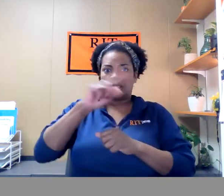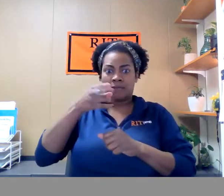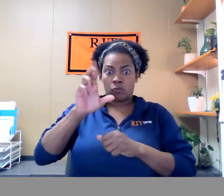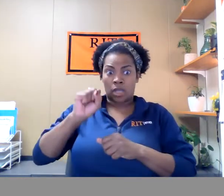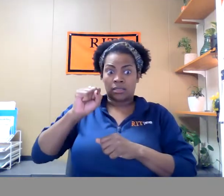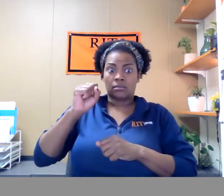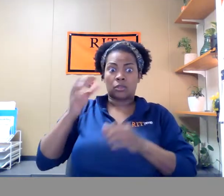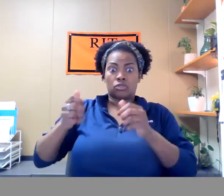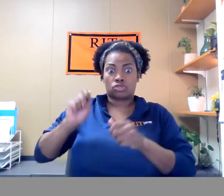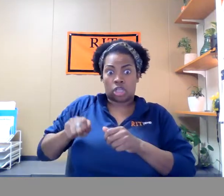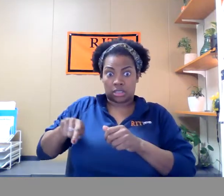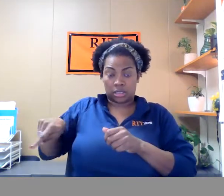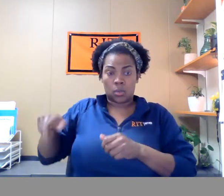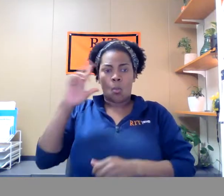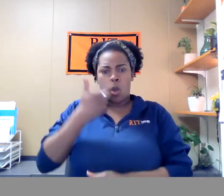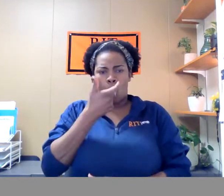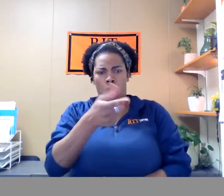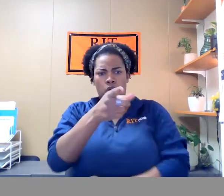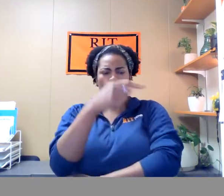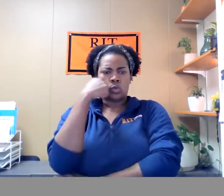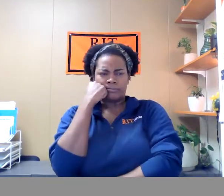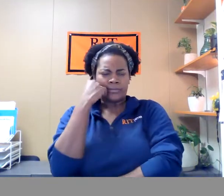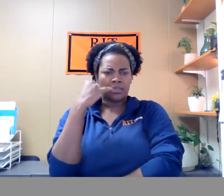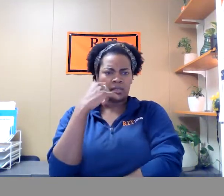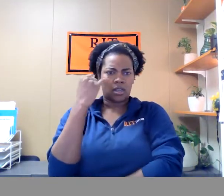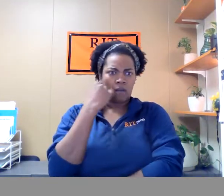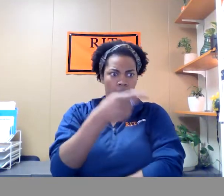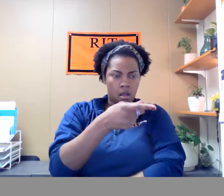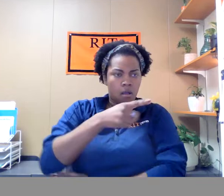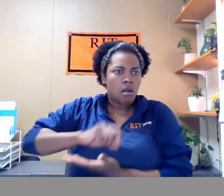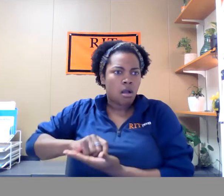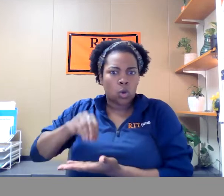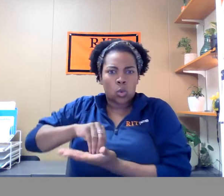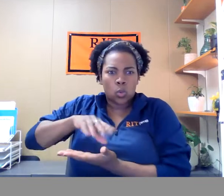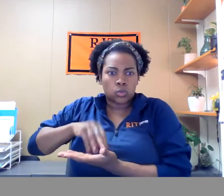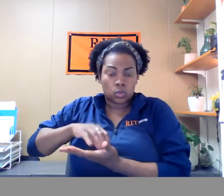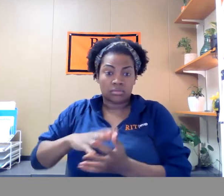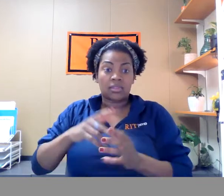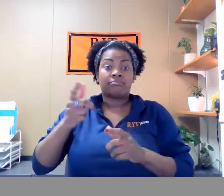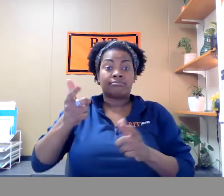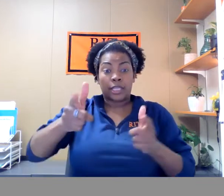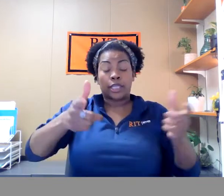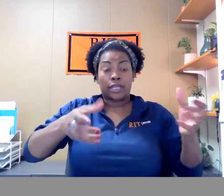have the top five finalists submit their presentations and they will be judged, and you as a student